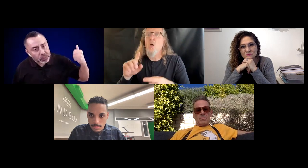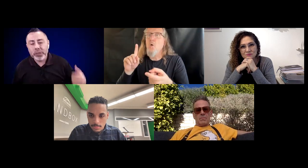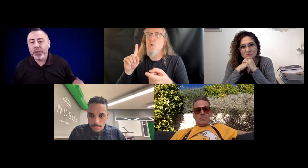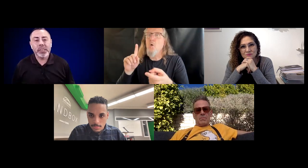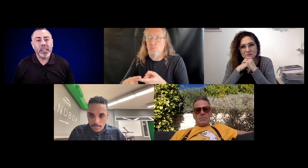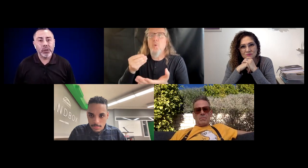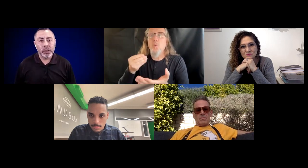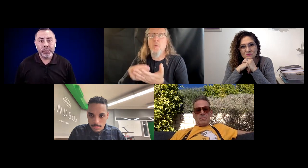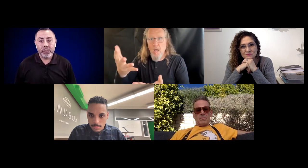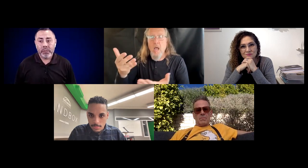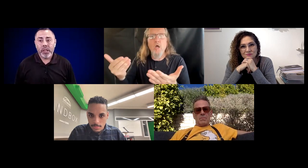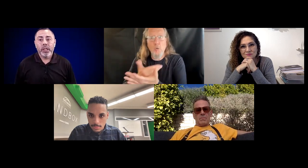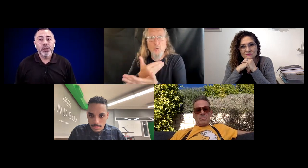Those 3 seconds are up. To buy new shoes. Boom!